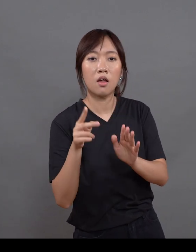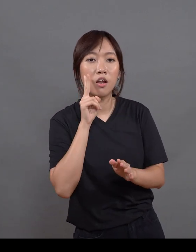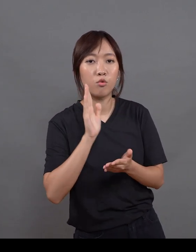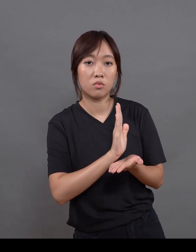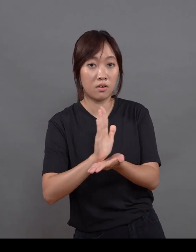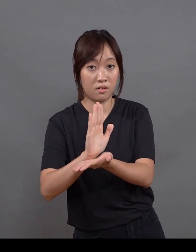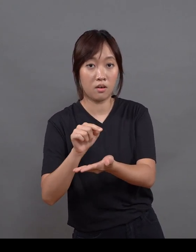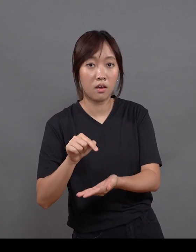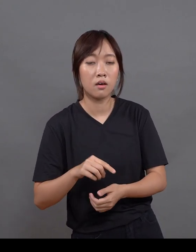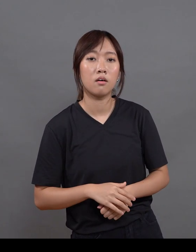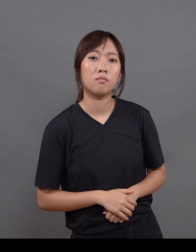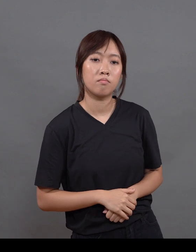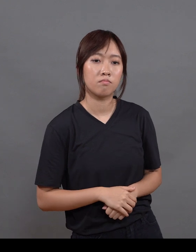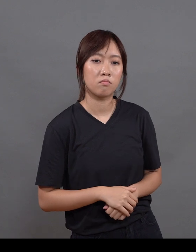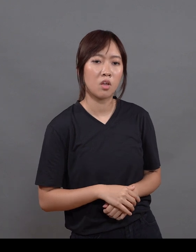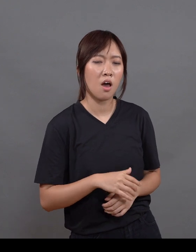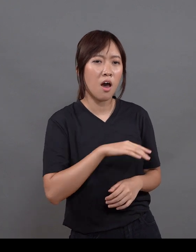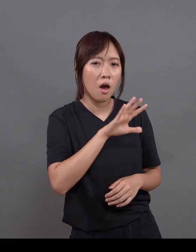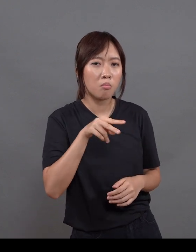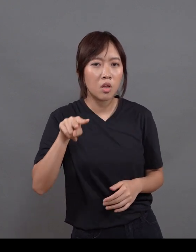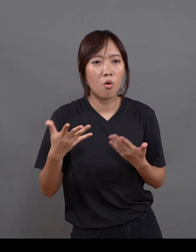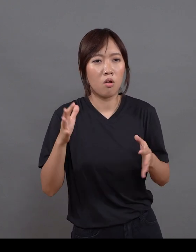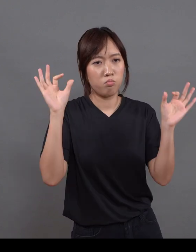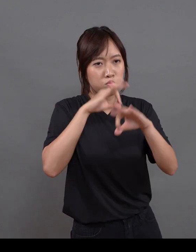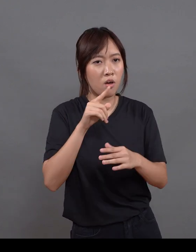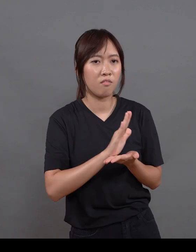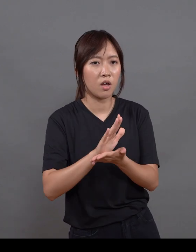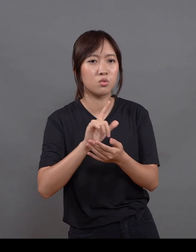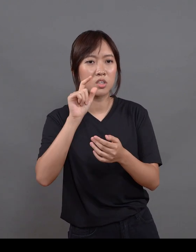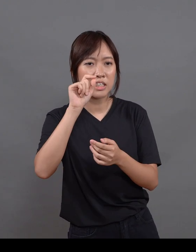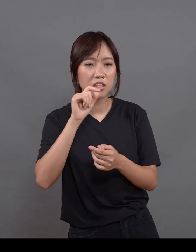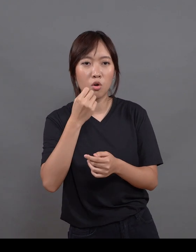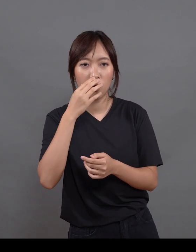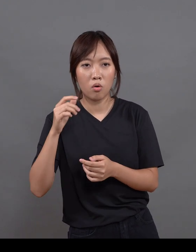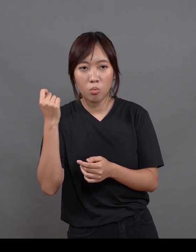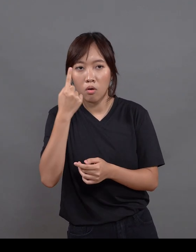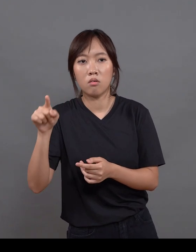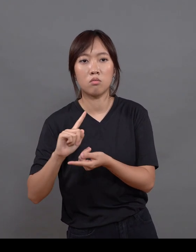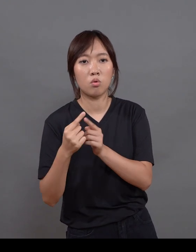such as a junk boats Surprisingly, you won’t only find junk boats in Hong Kong